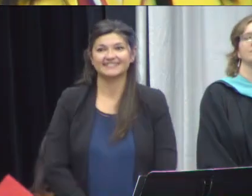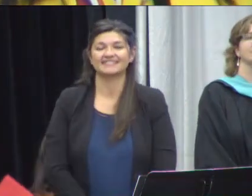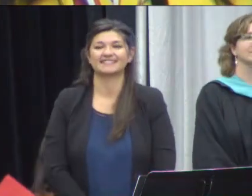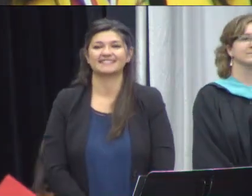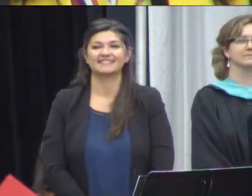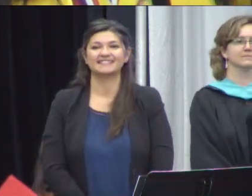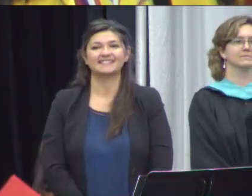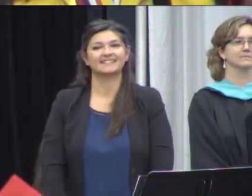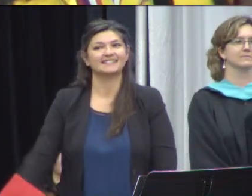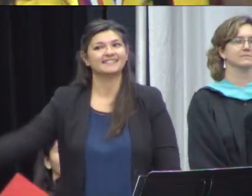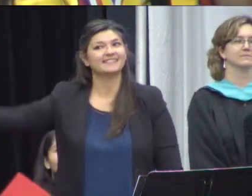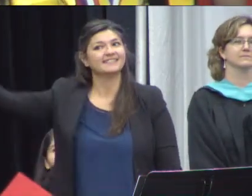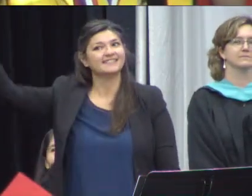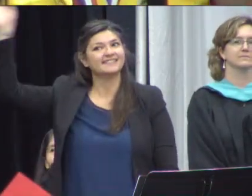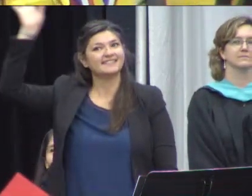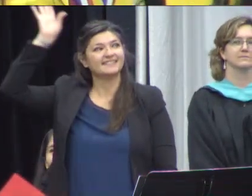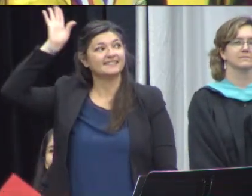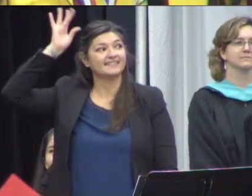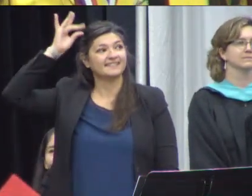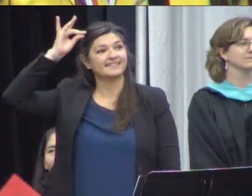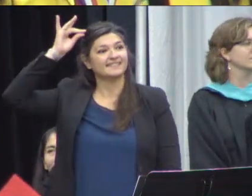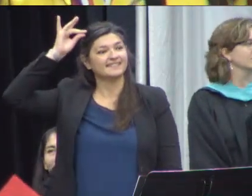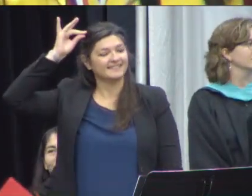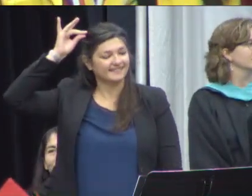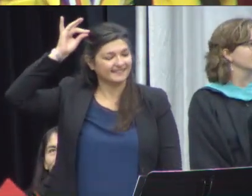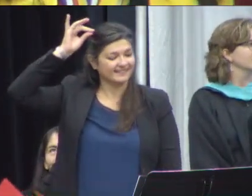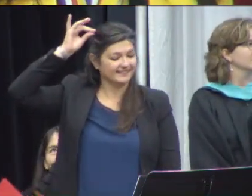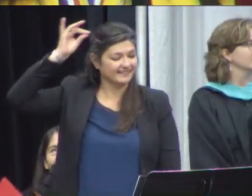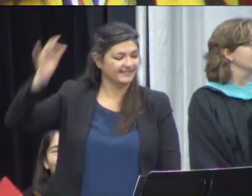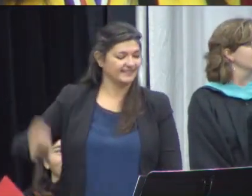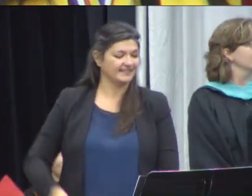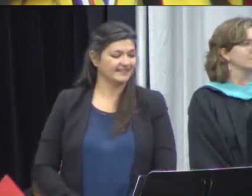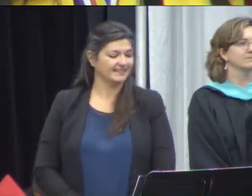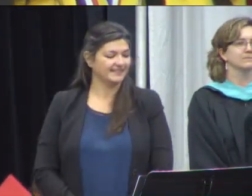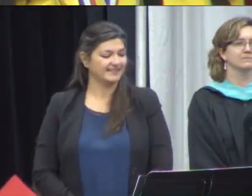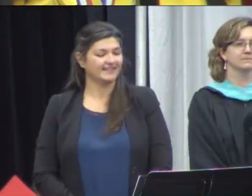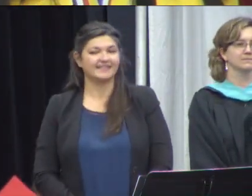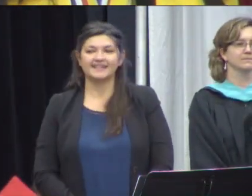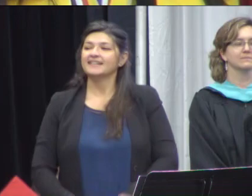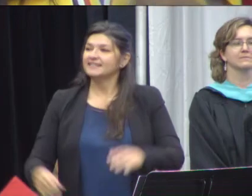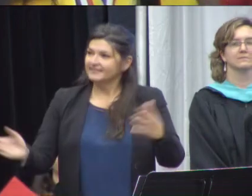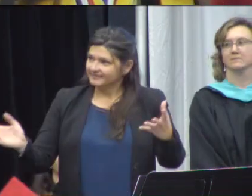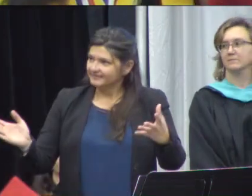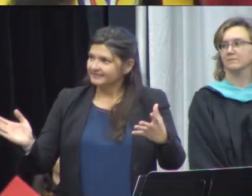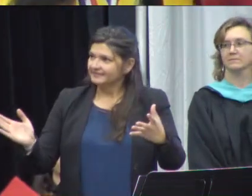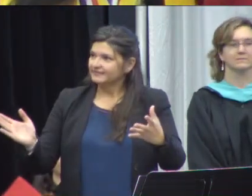Now, oh. Now to signify our completion of high school,